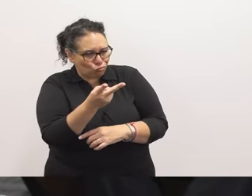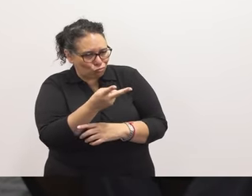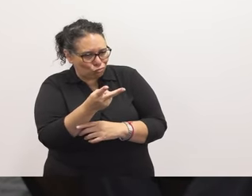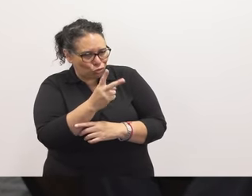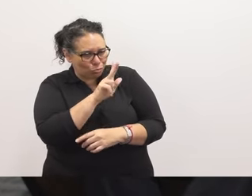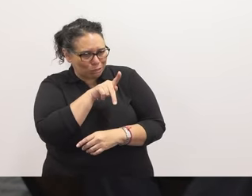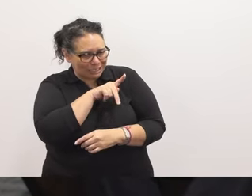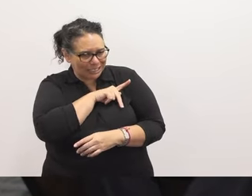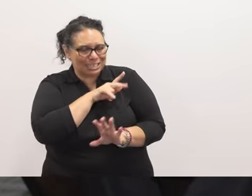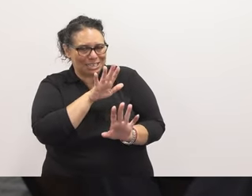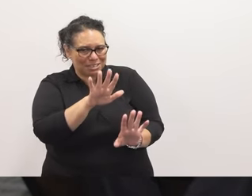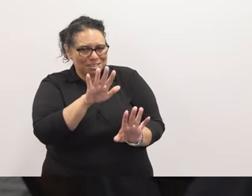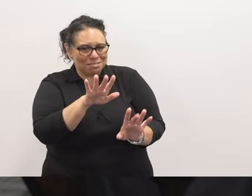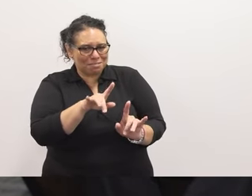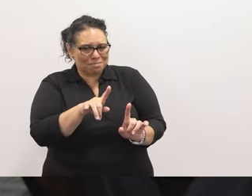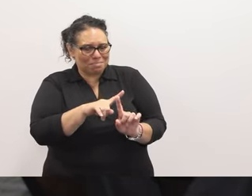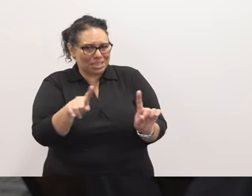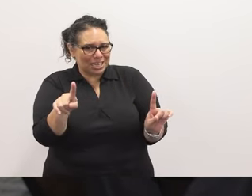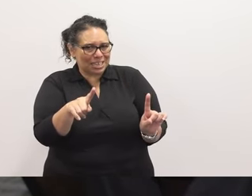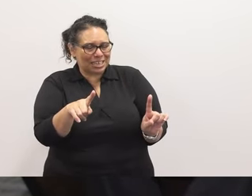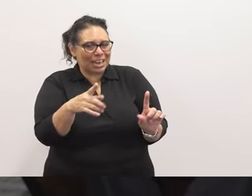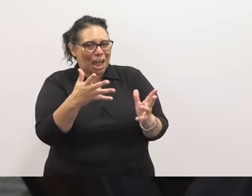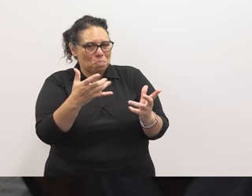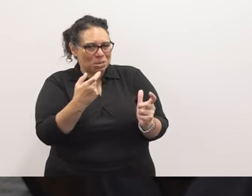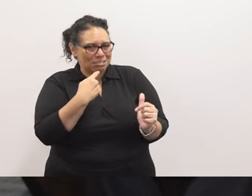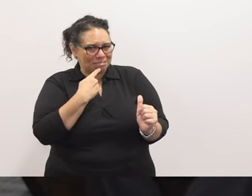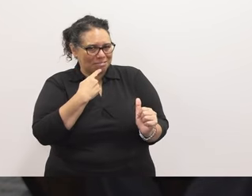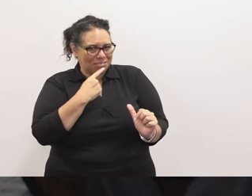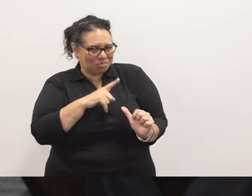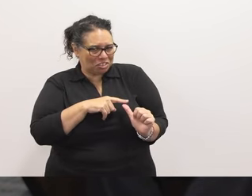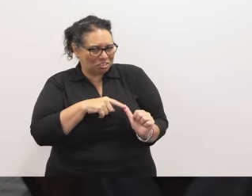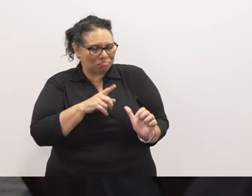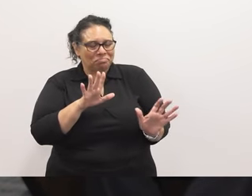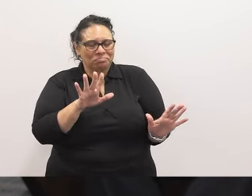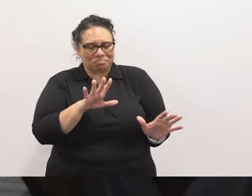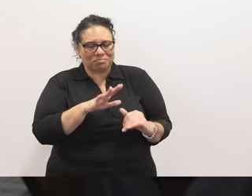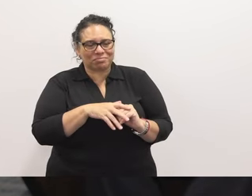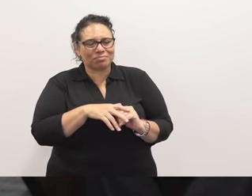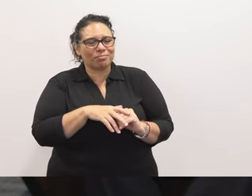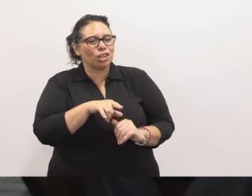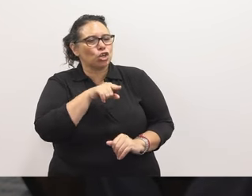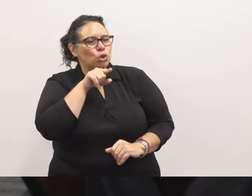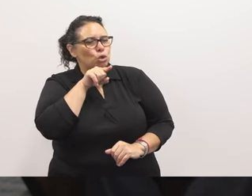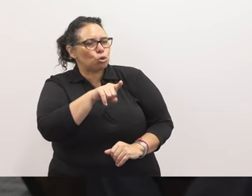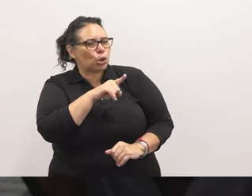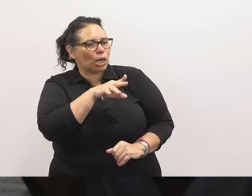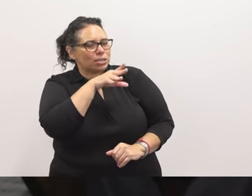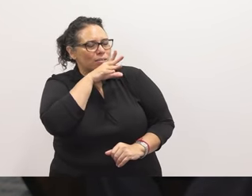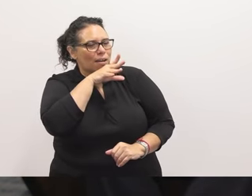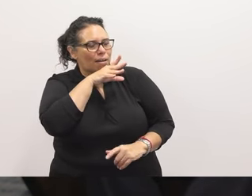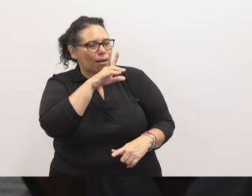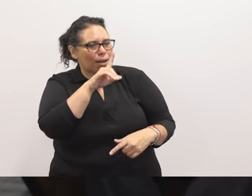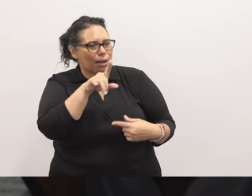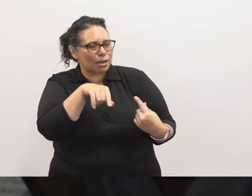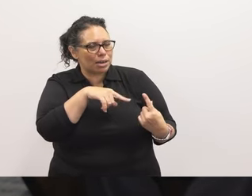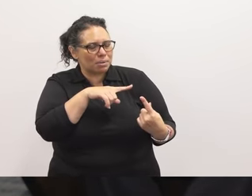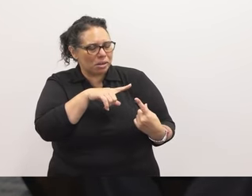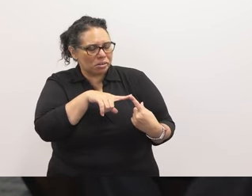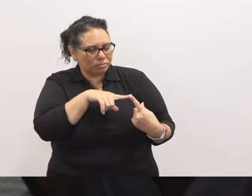I want to preface it with a number of things. So when you talked about your entry into high school